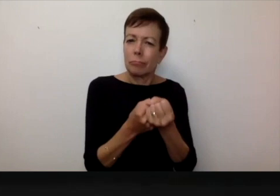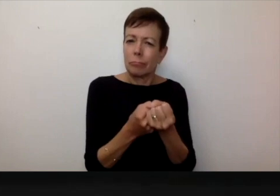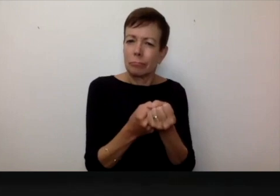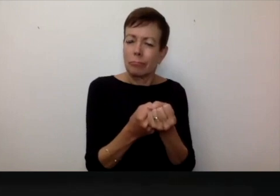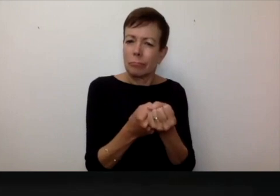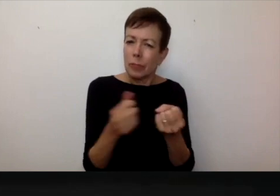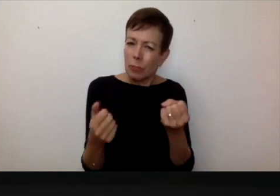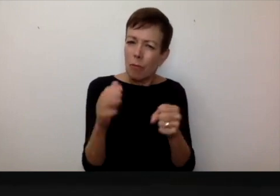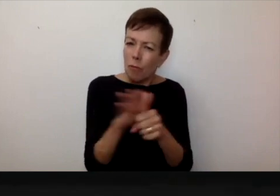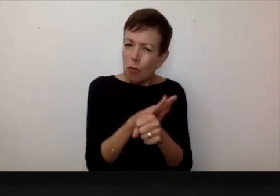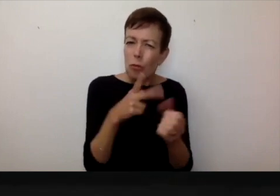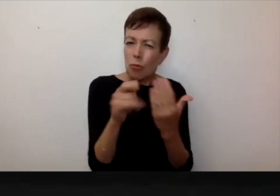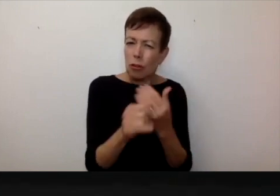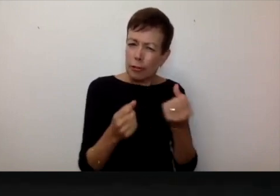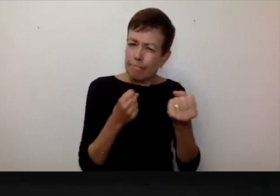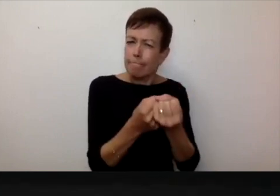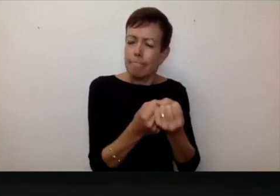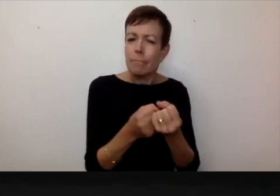project side and we were trying to balance it